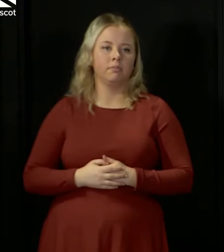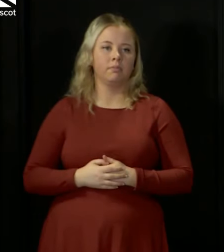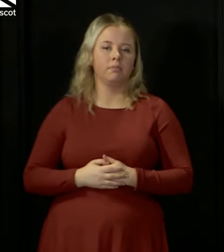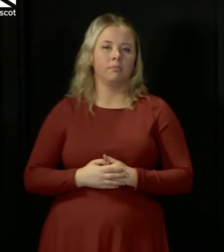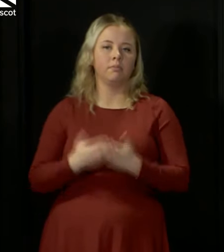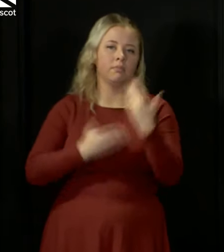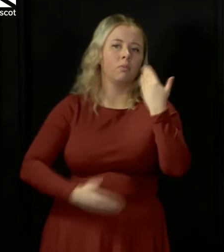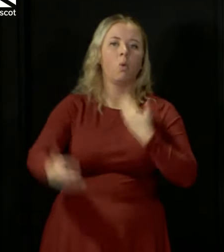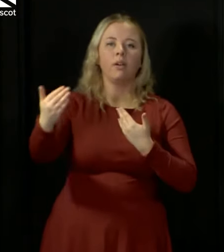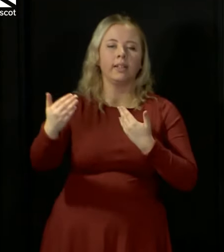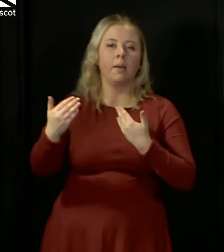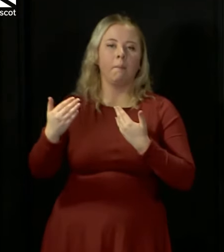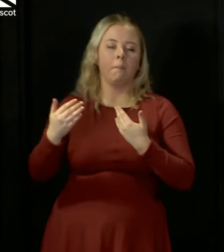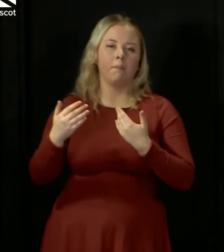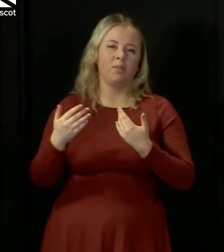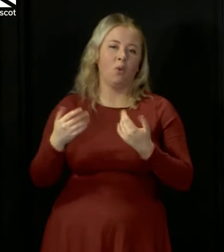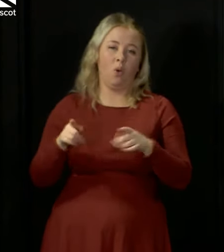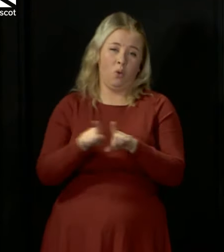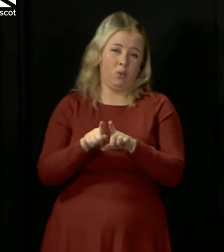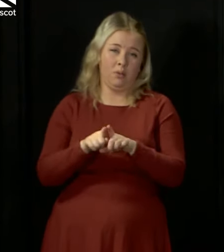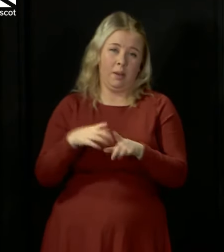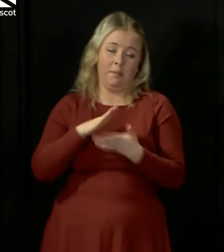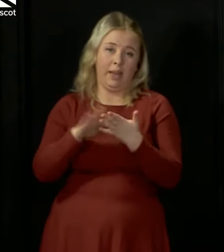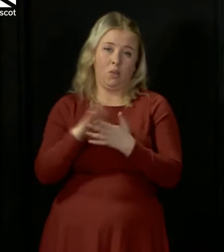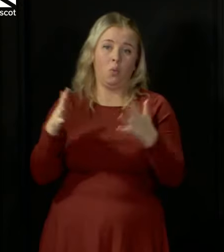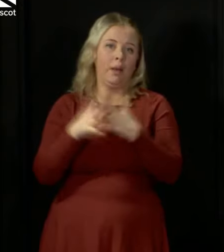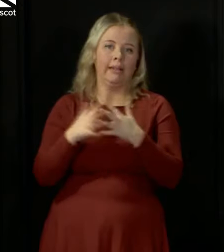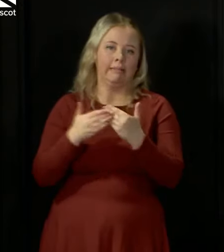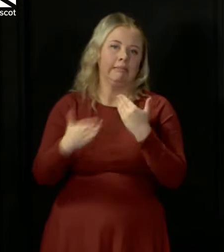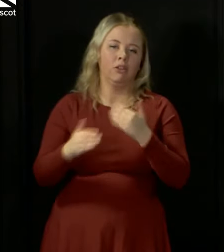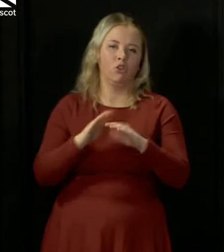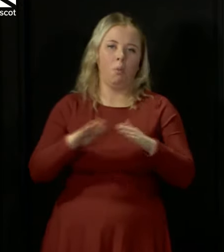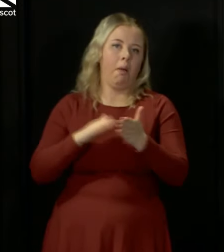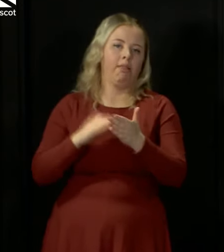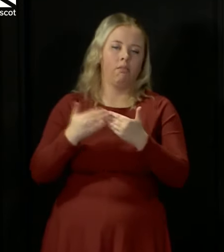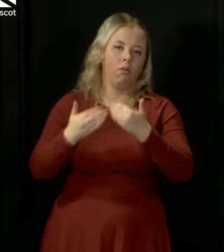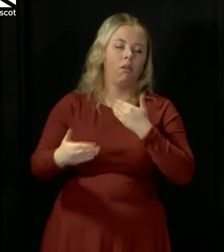and of course by longer term here I mean weeks not months, we will increasingly in terms